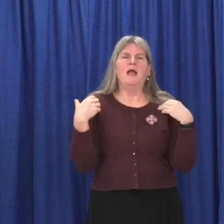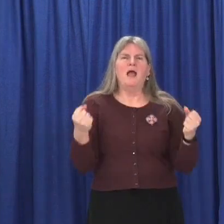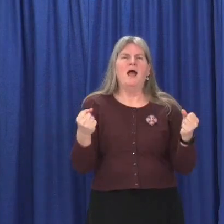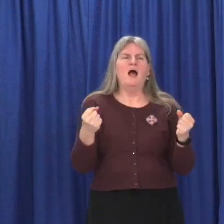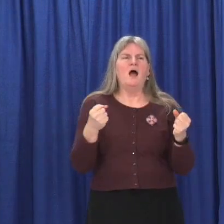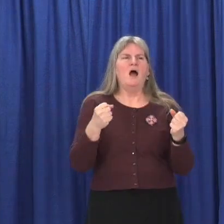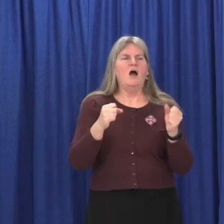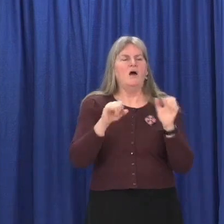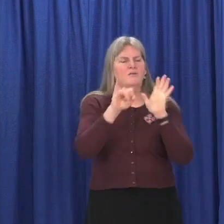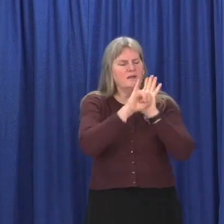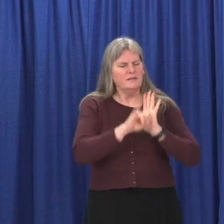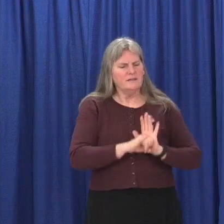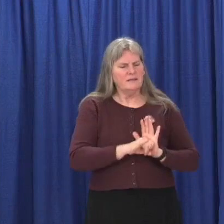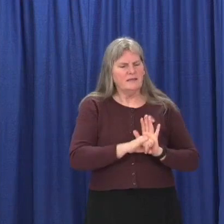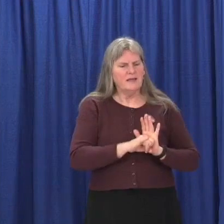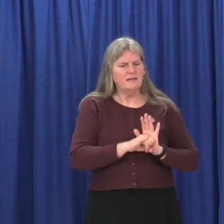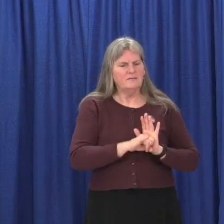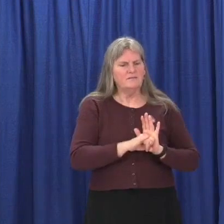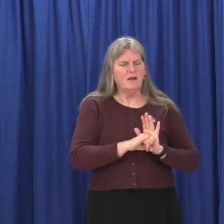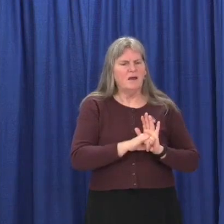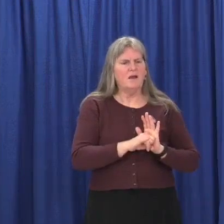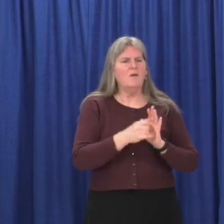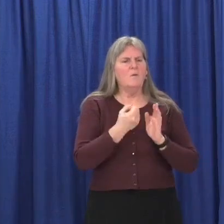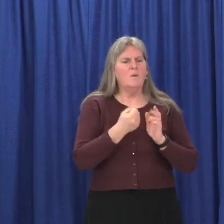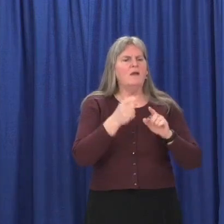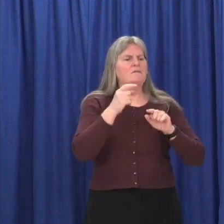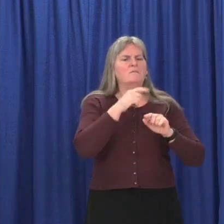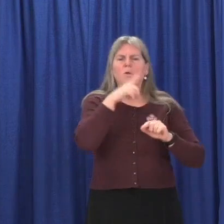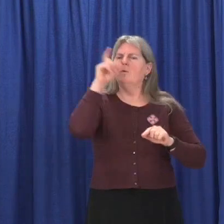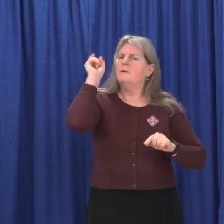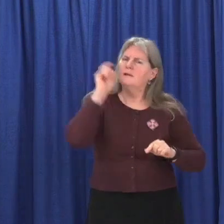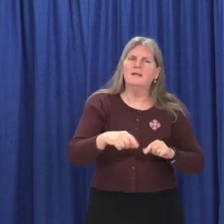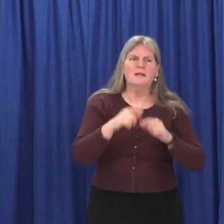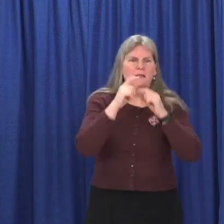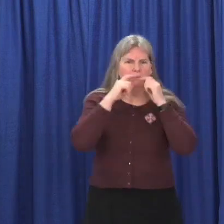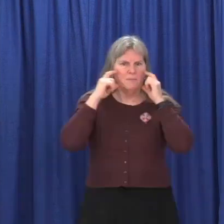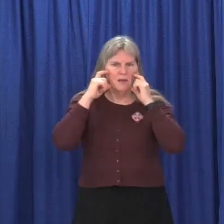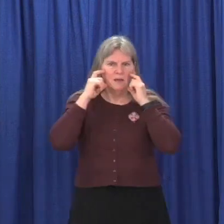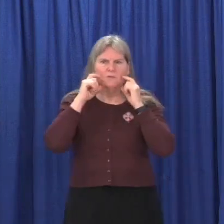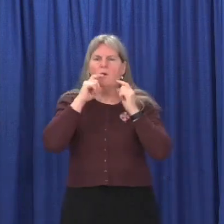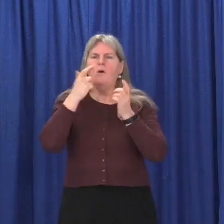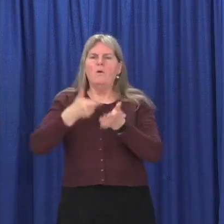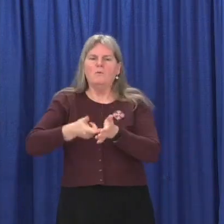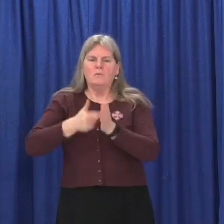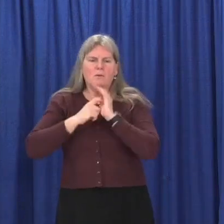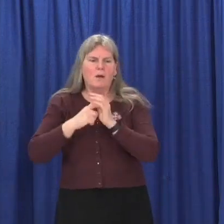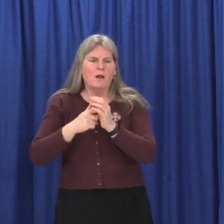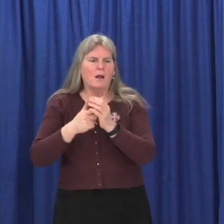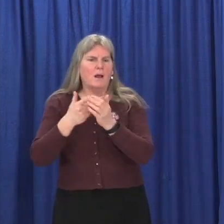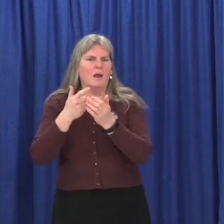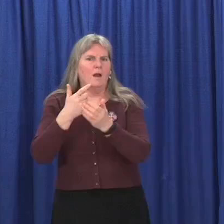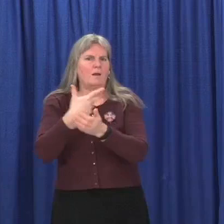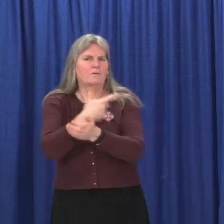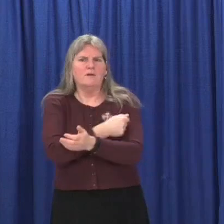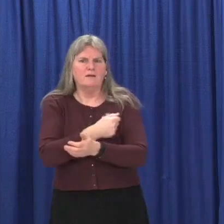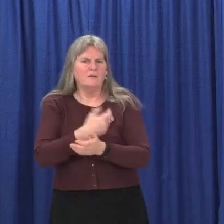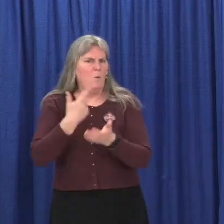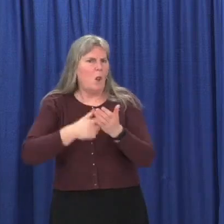longer required, and that vaccine mandates are no longer required in places like restaurants and bars.